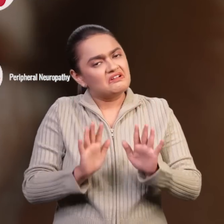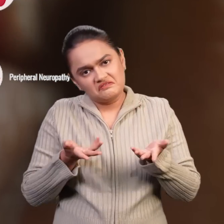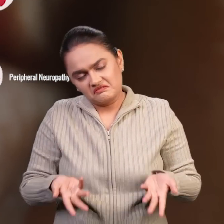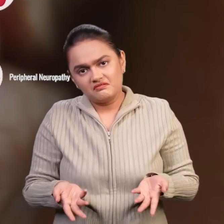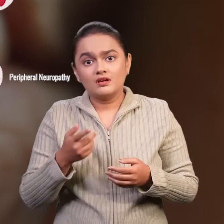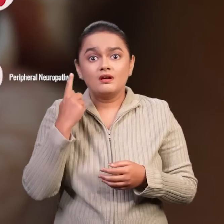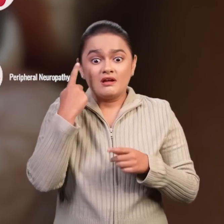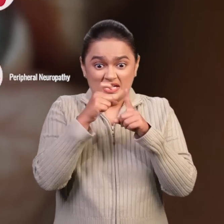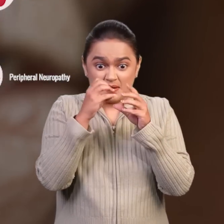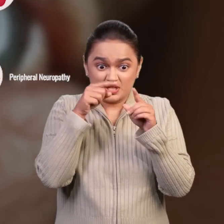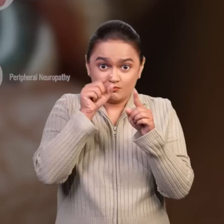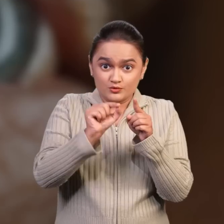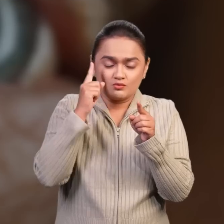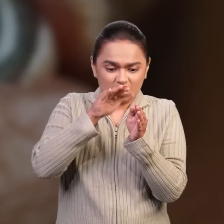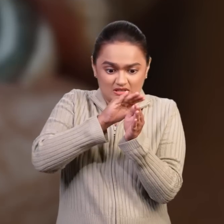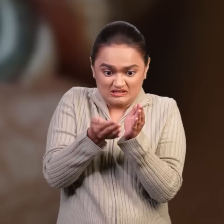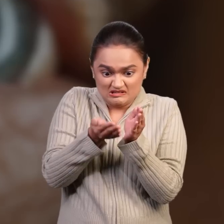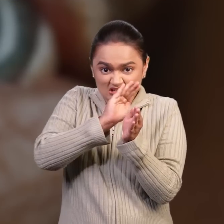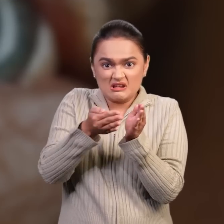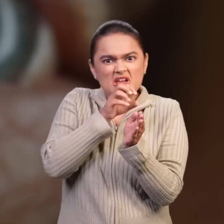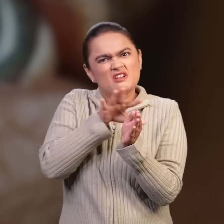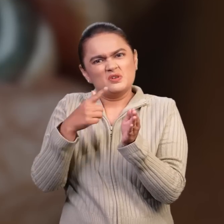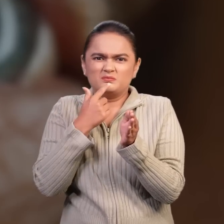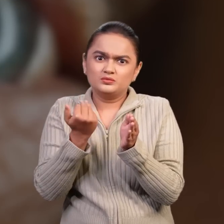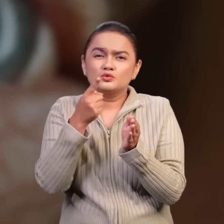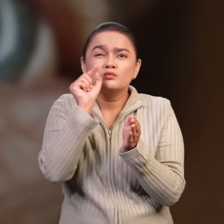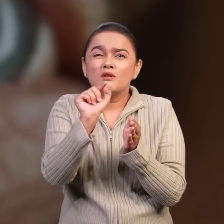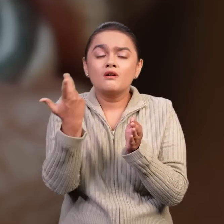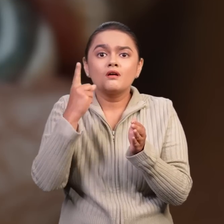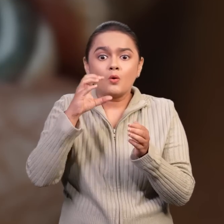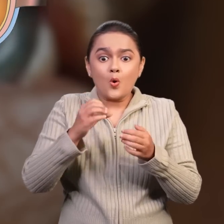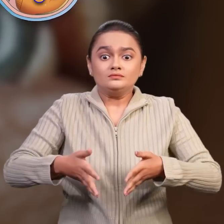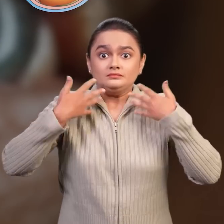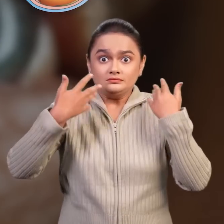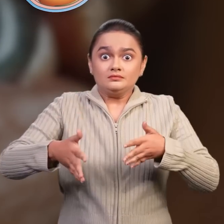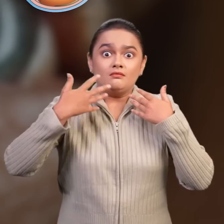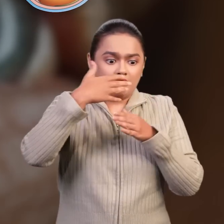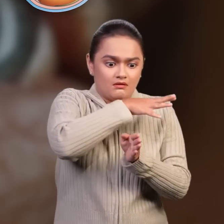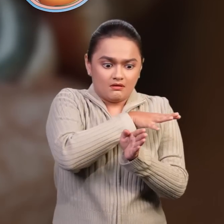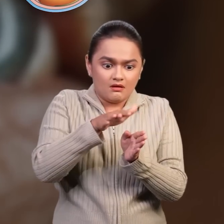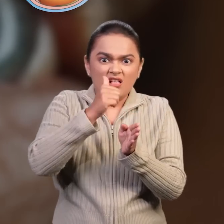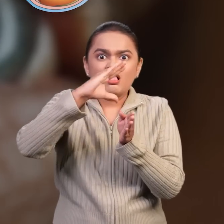So diabetes can affect our retina. The cause is basically that there's less oxygen reaching the retina